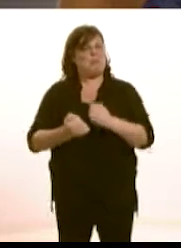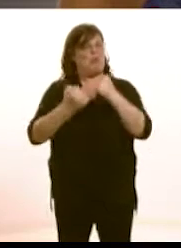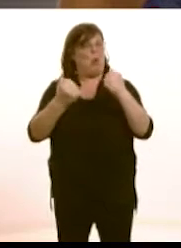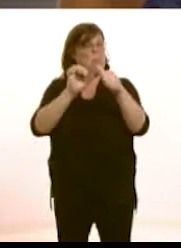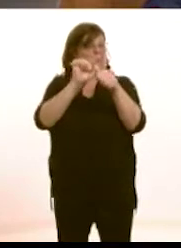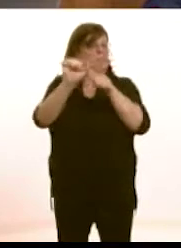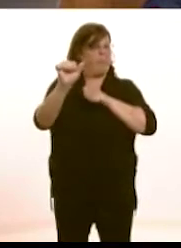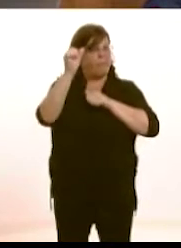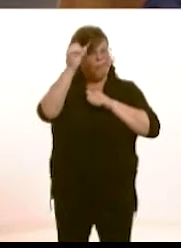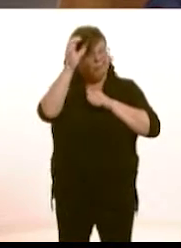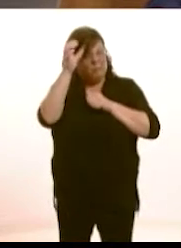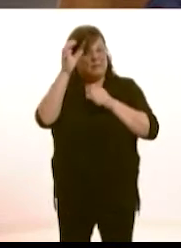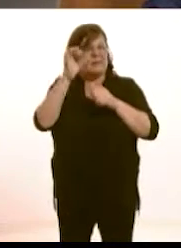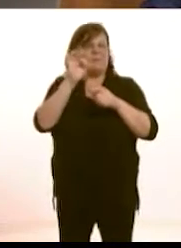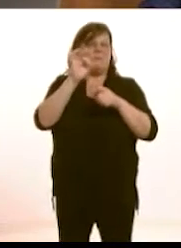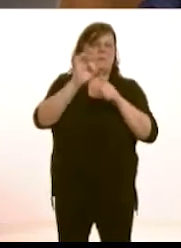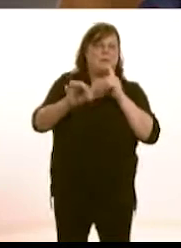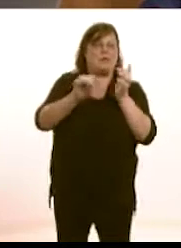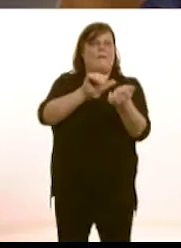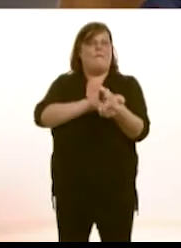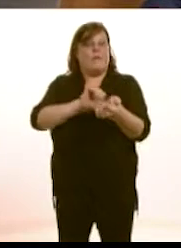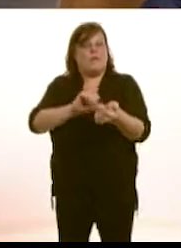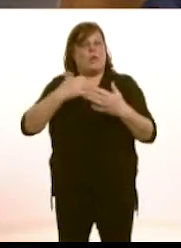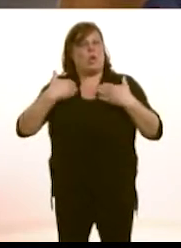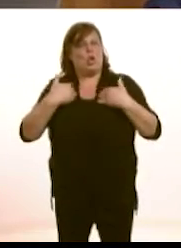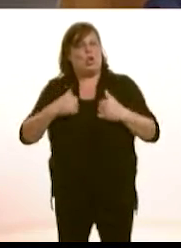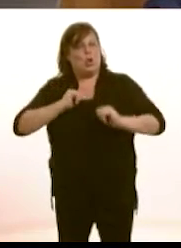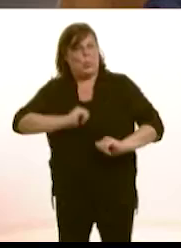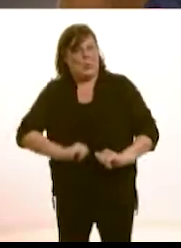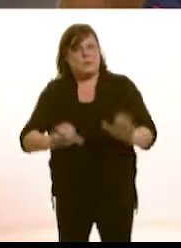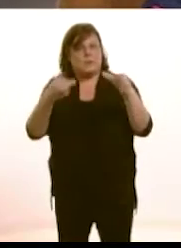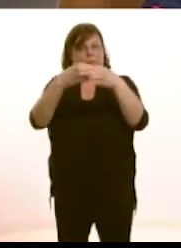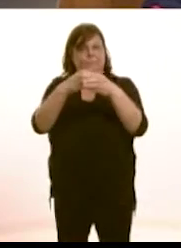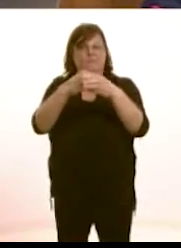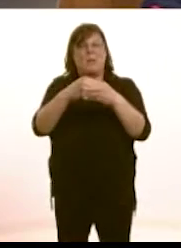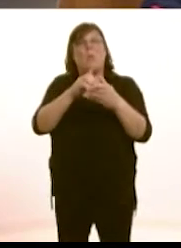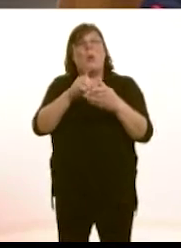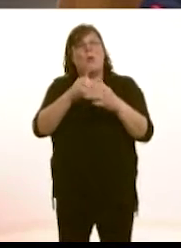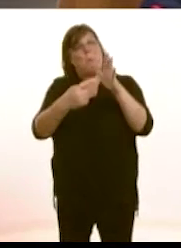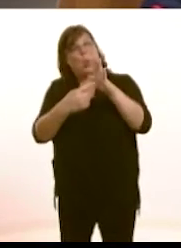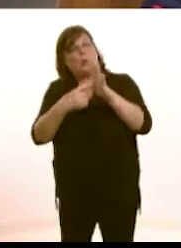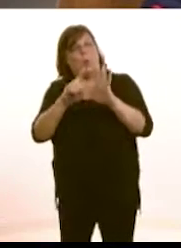I think the question is not that there should be a specialised unit, but where it should be placed.